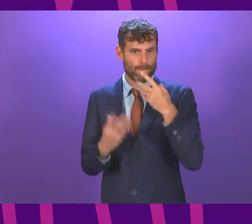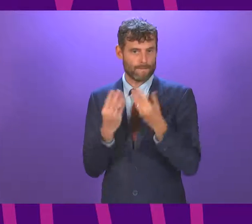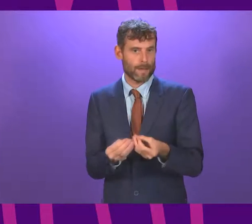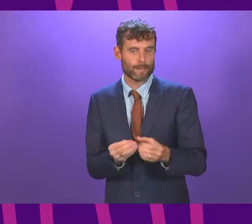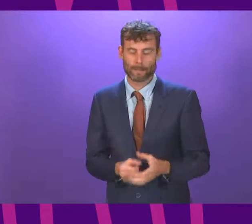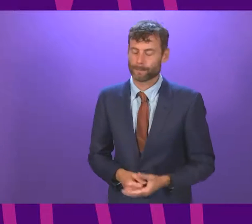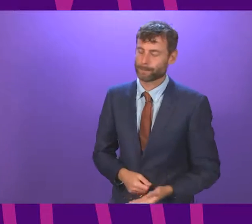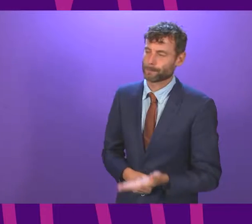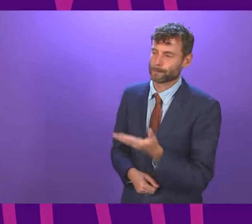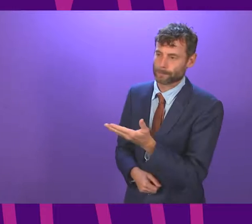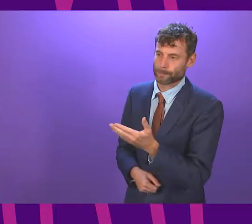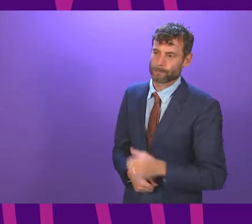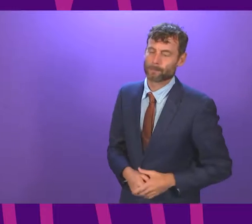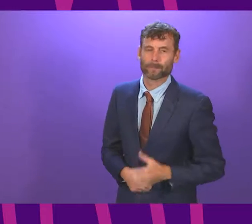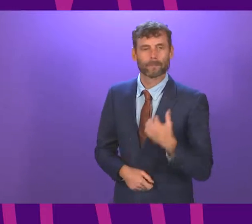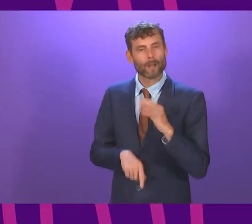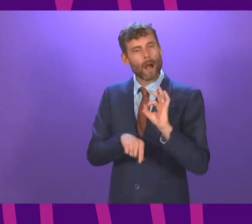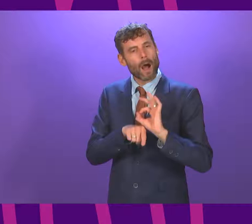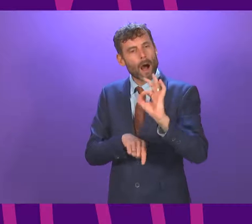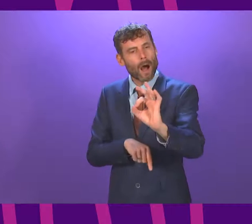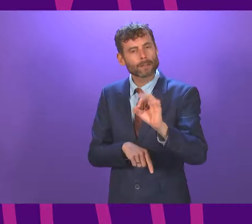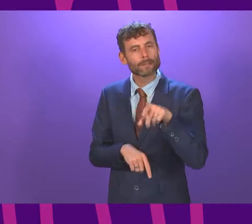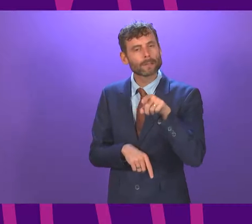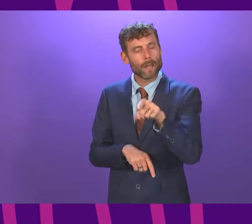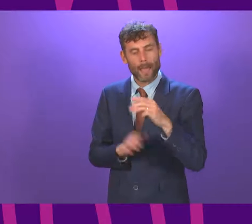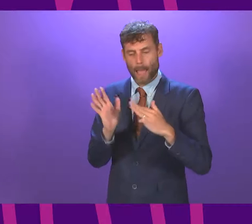What discussions has the Scottish Government had with the Ministry of Defence regarding the